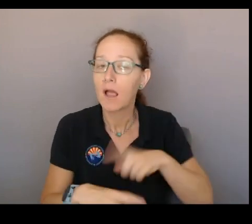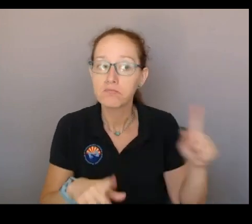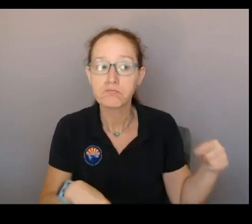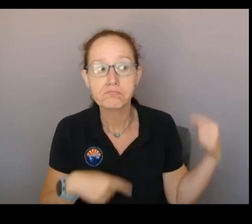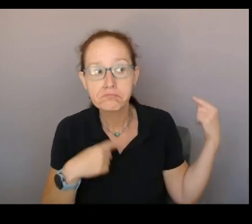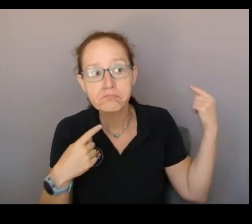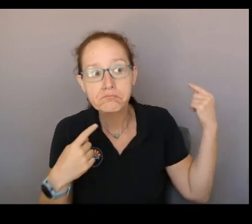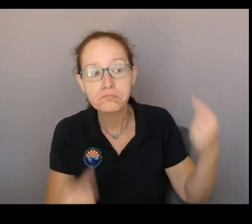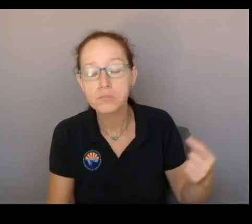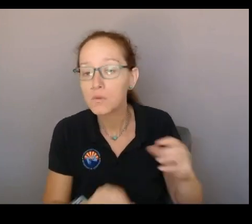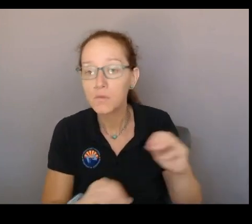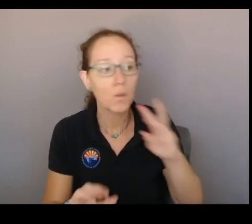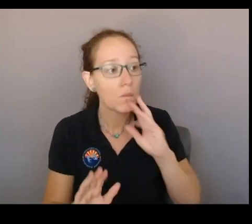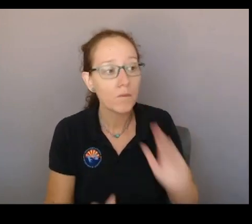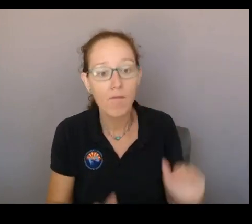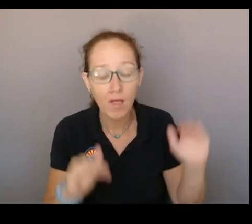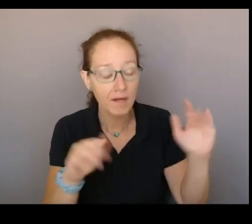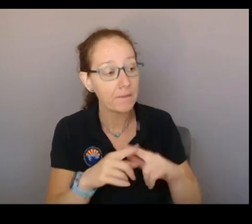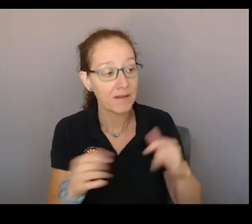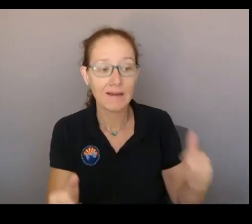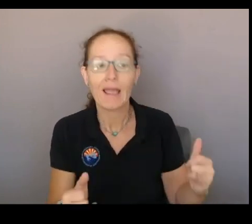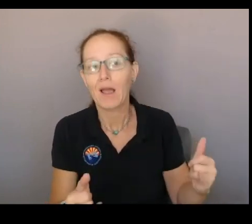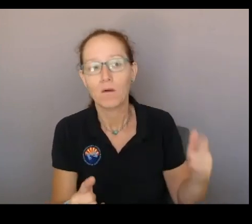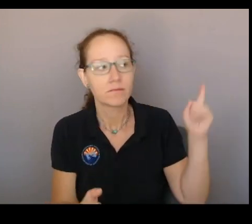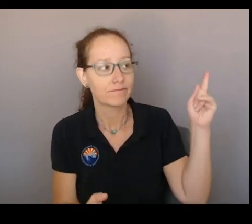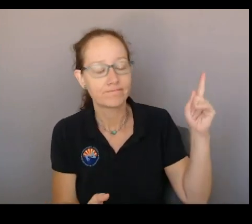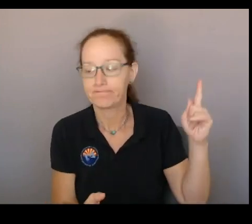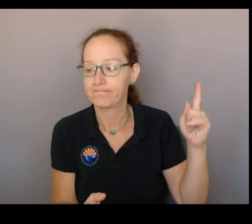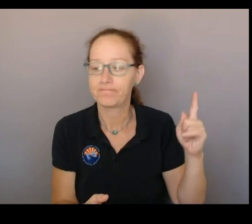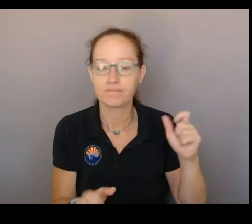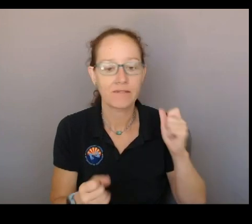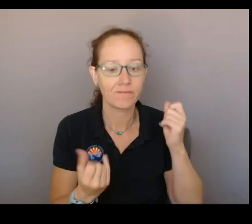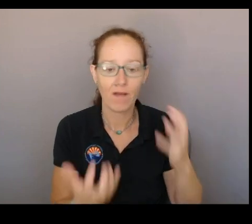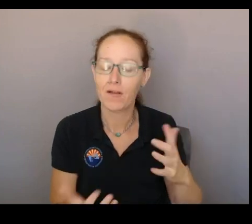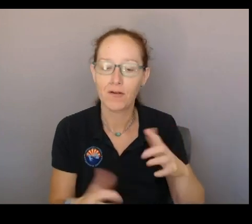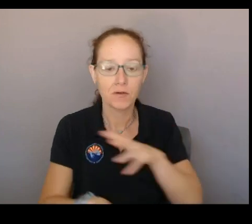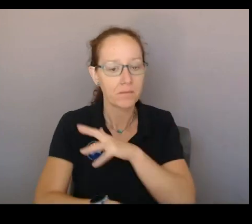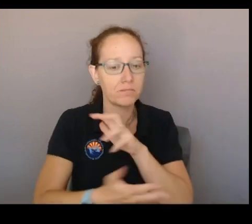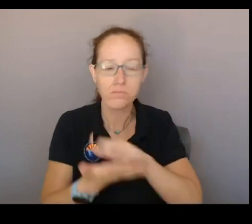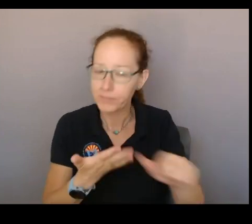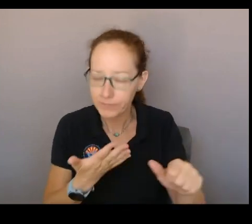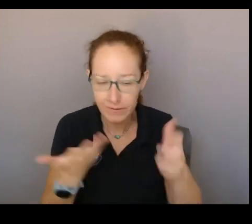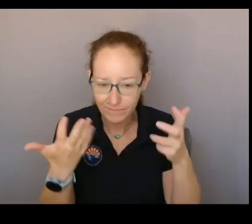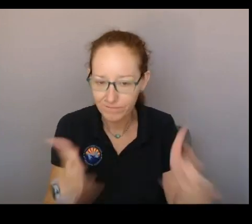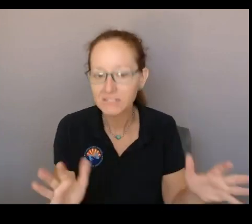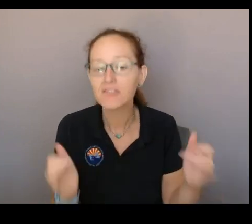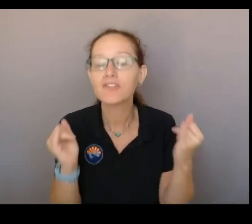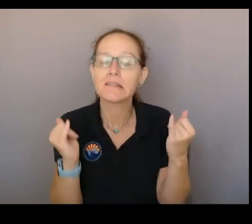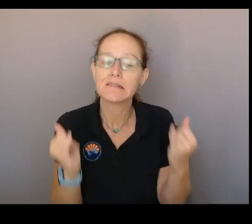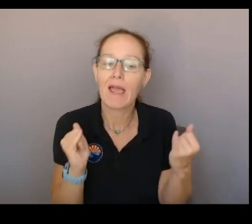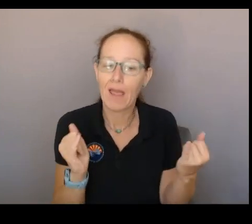of the burn, new areas may flood. So, definitely something to keep an eye on. There are different ways to receive a